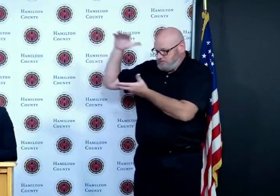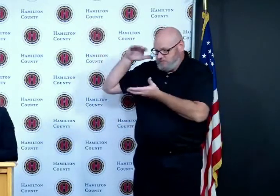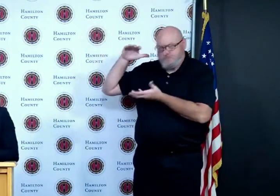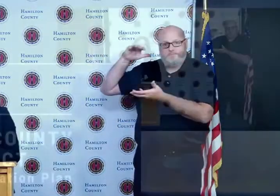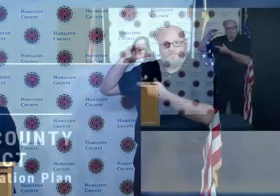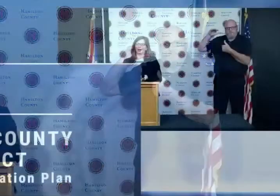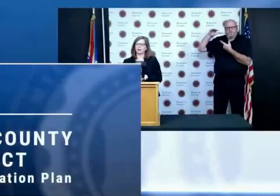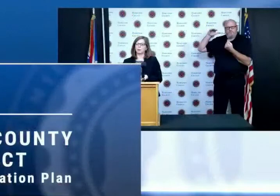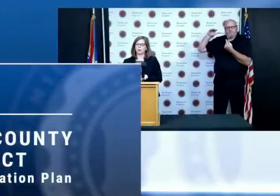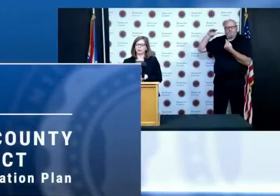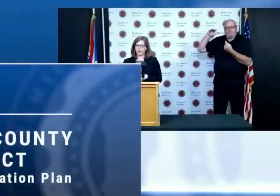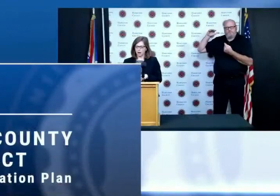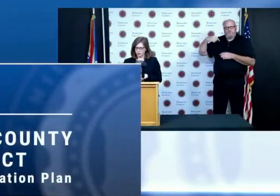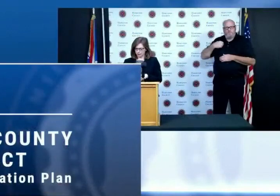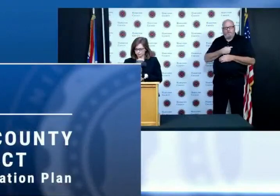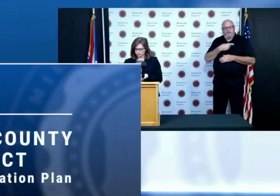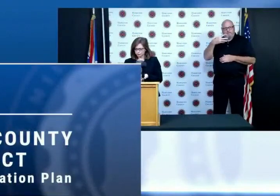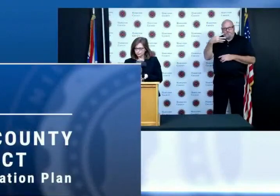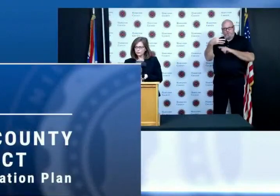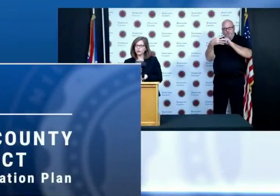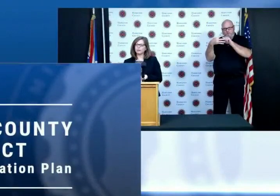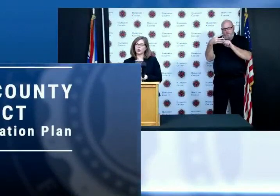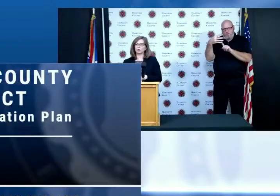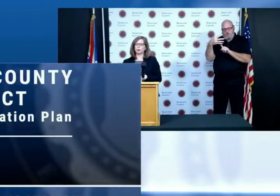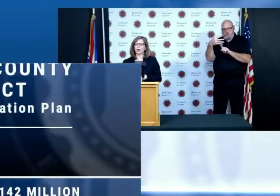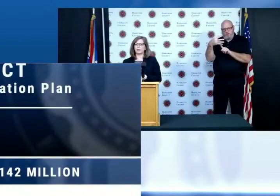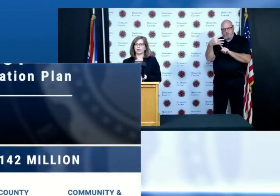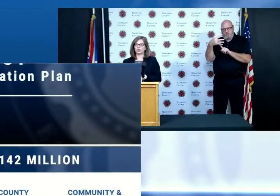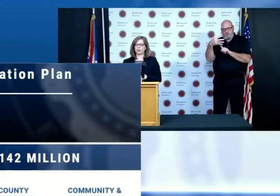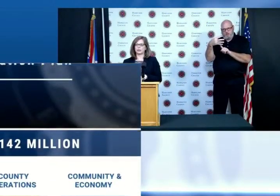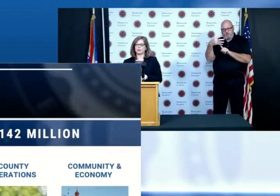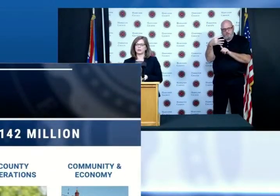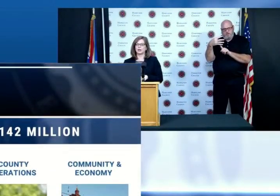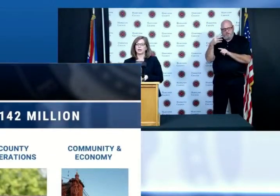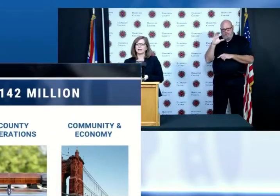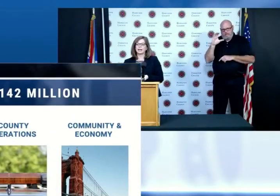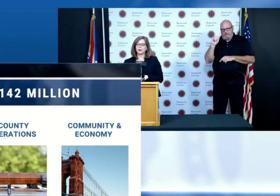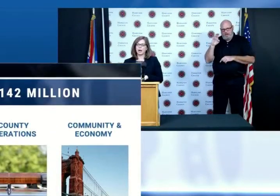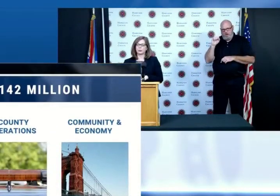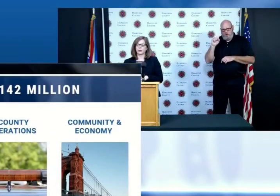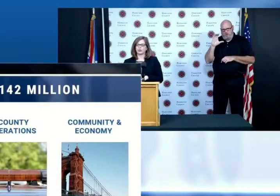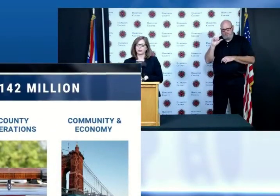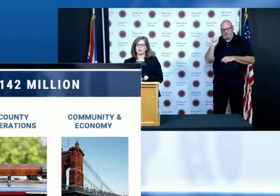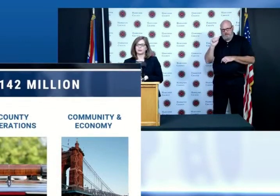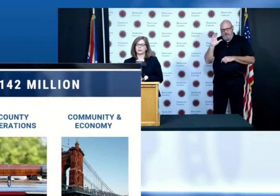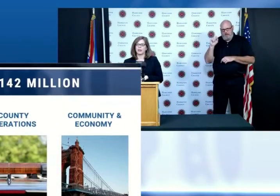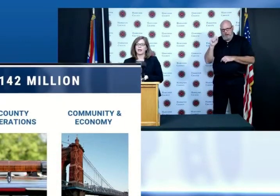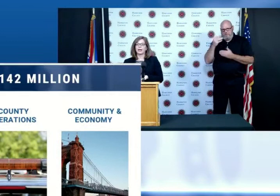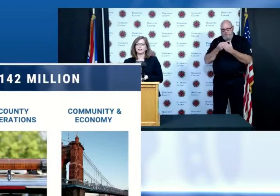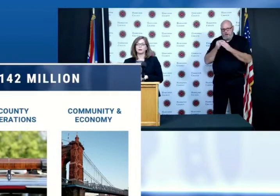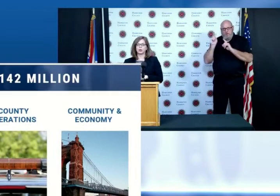which included public health vulnerable populations county operations and community